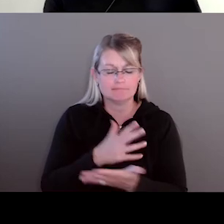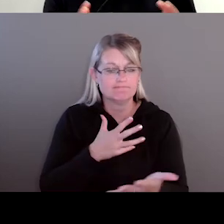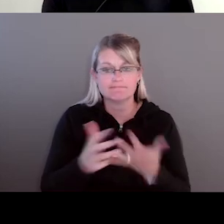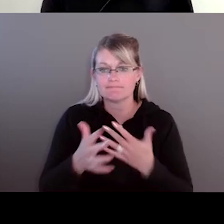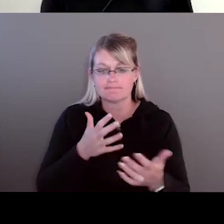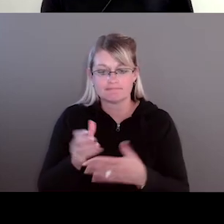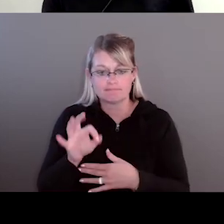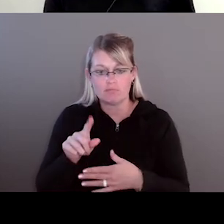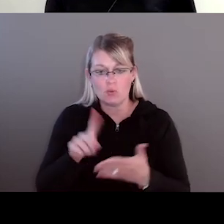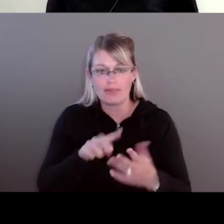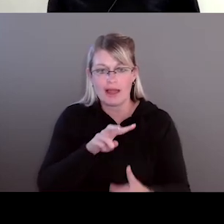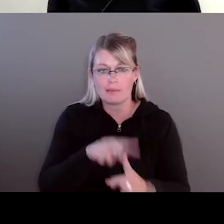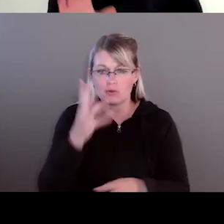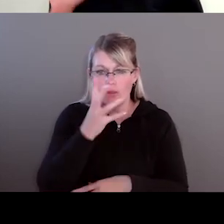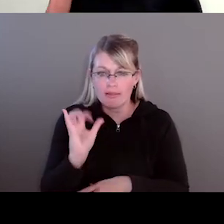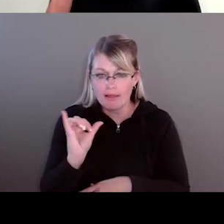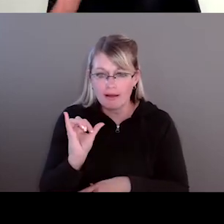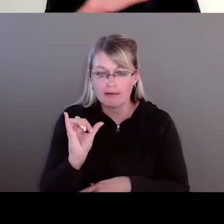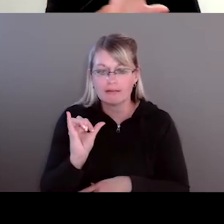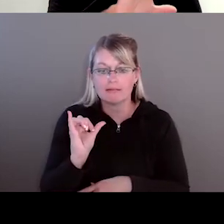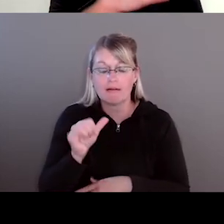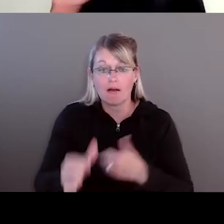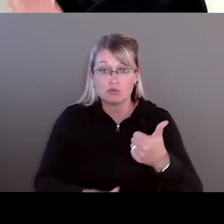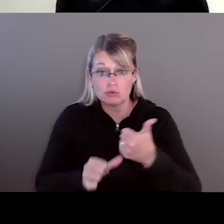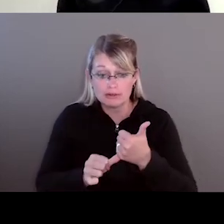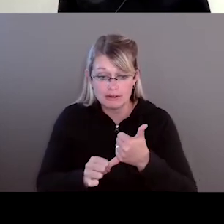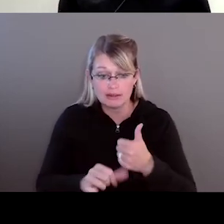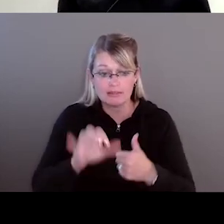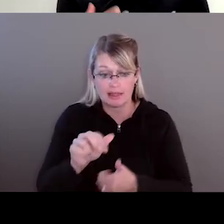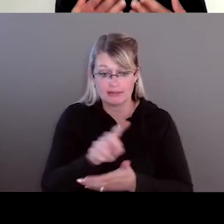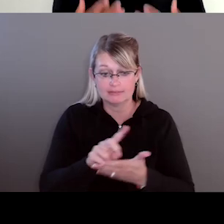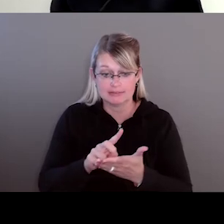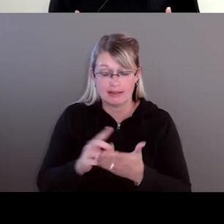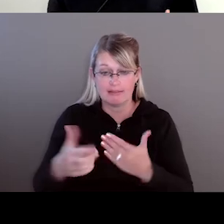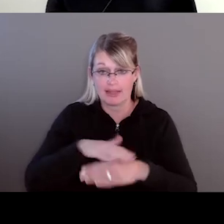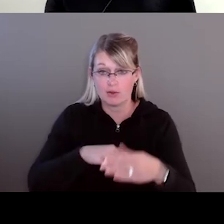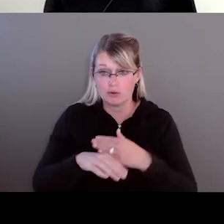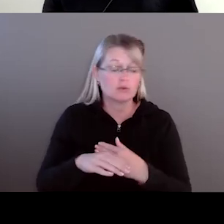what the application looks like, underneath that design layer, there is a structure,